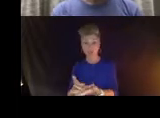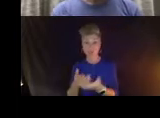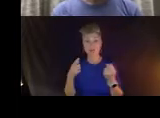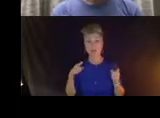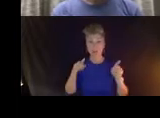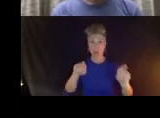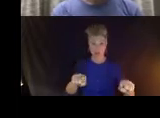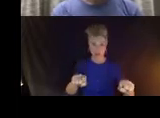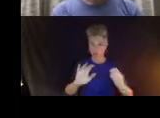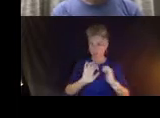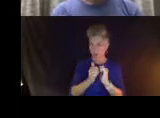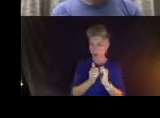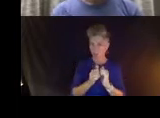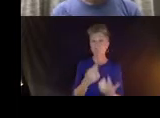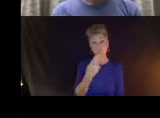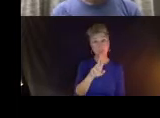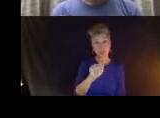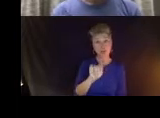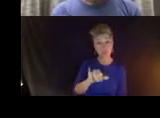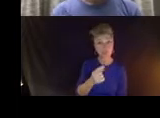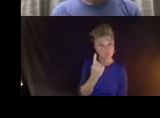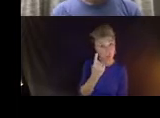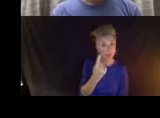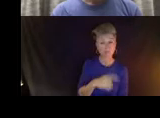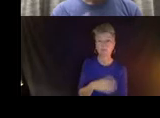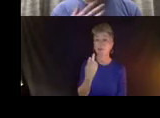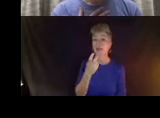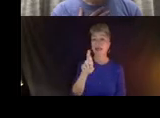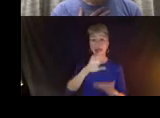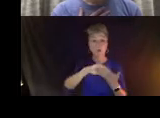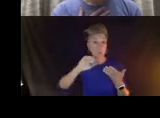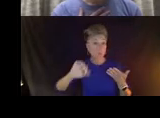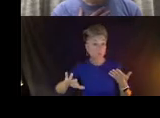I had mentioned the hair removal. There are options, I know in our inclusion health clinic